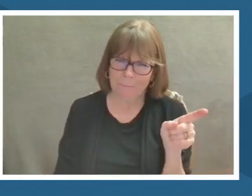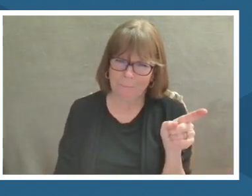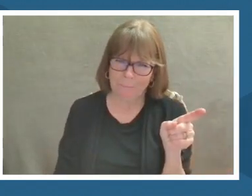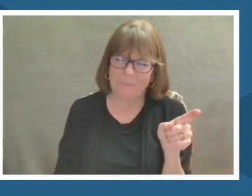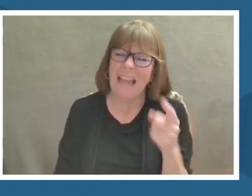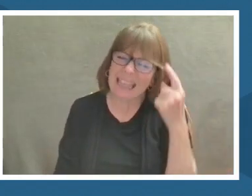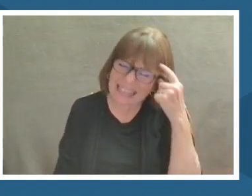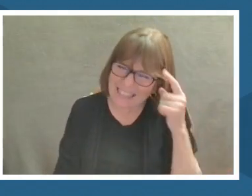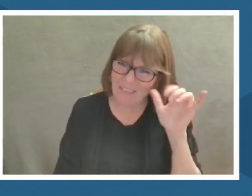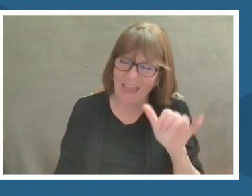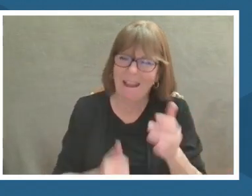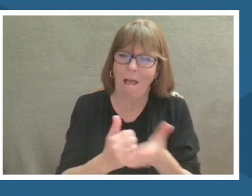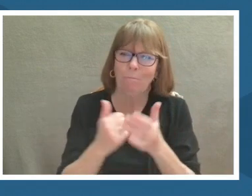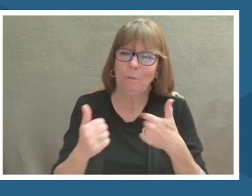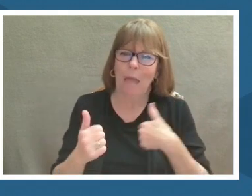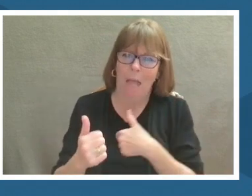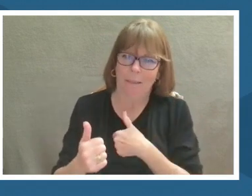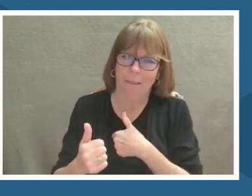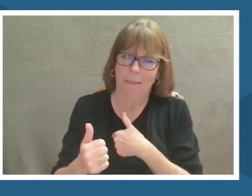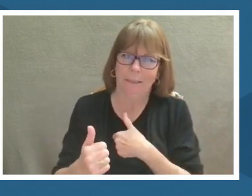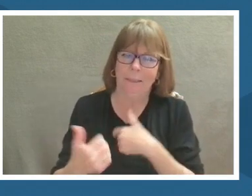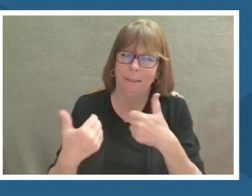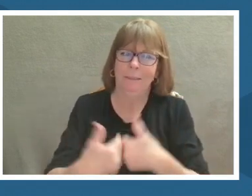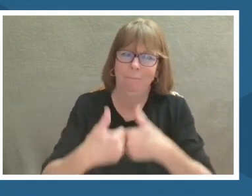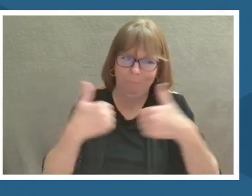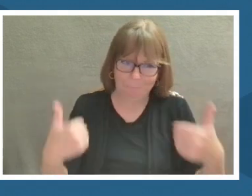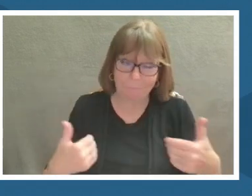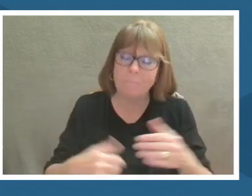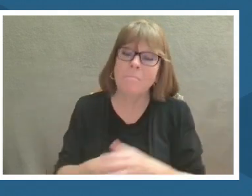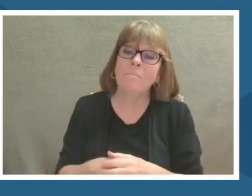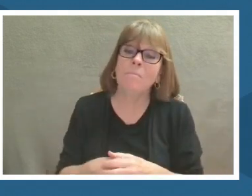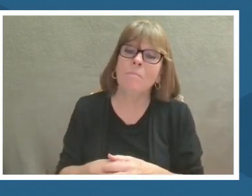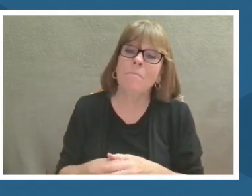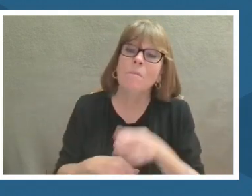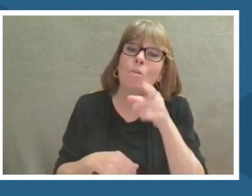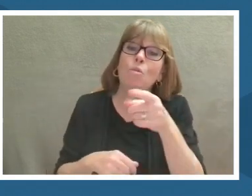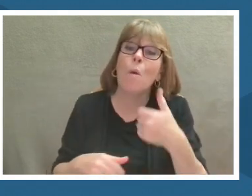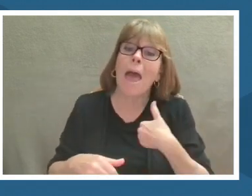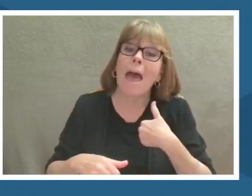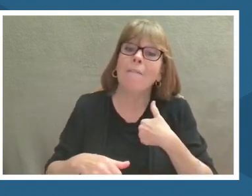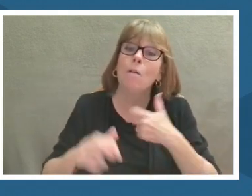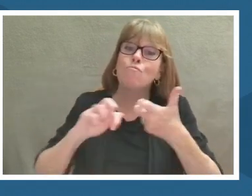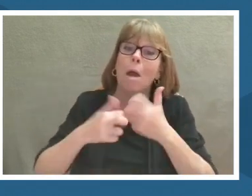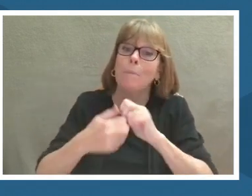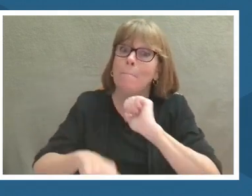but we're just trying to highlight that if you are engaged in problem-based learning or project-based learning or